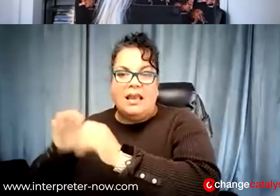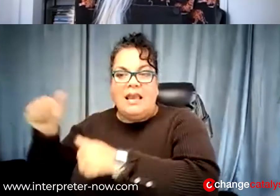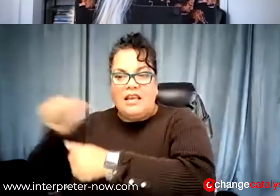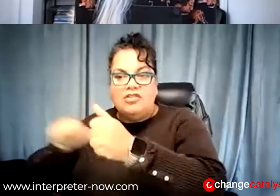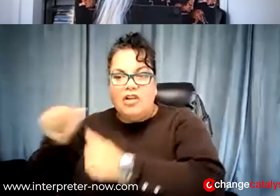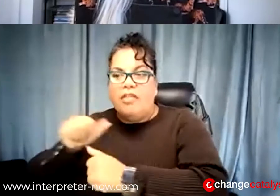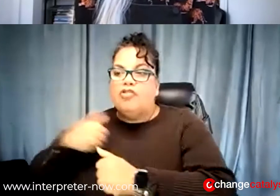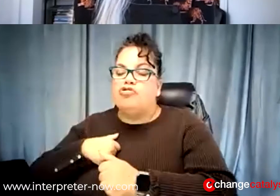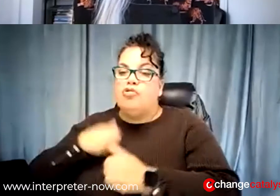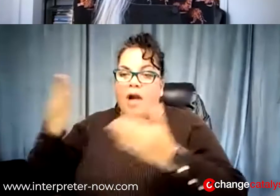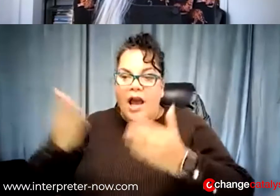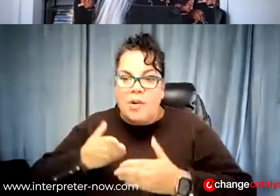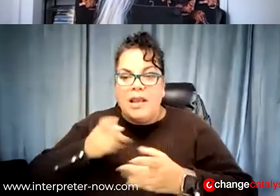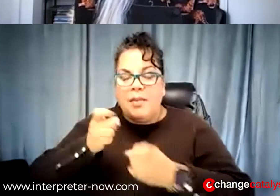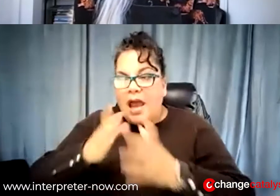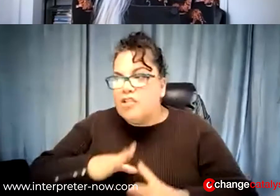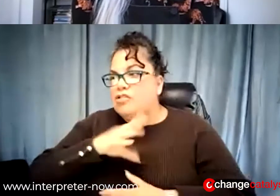managers, to doing resume reviews.